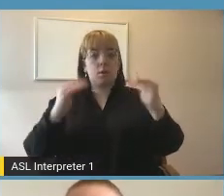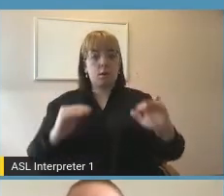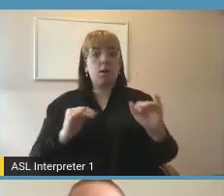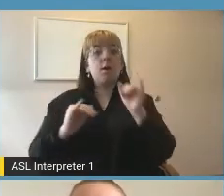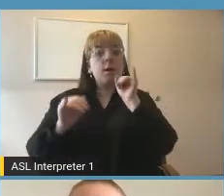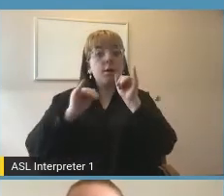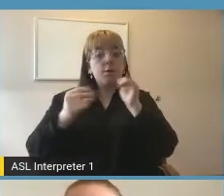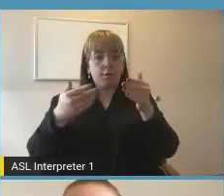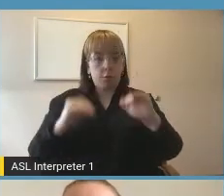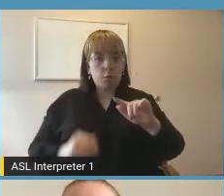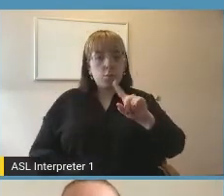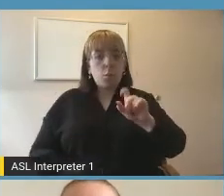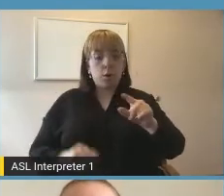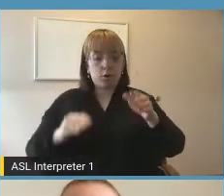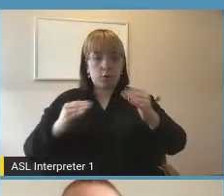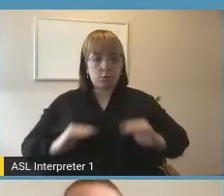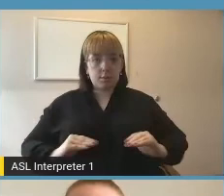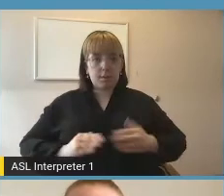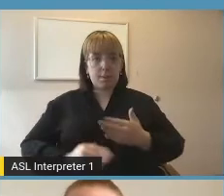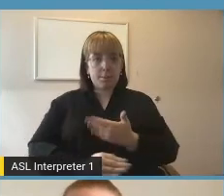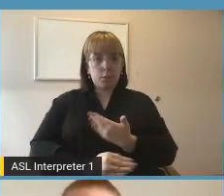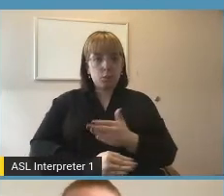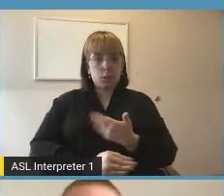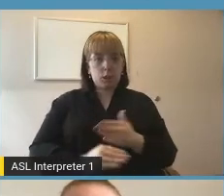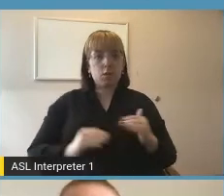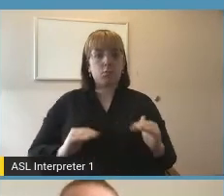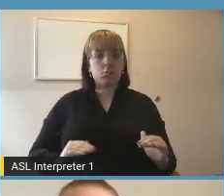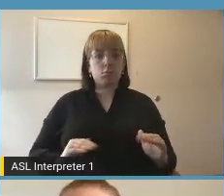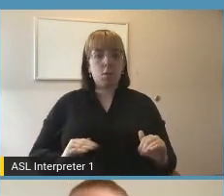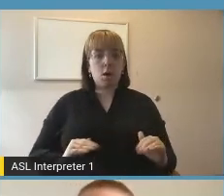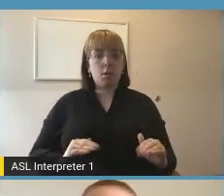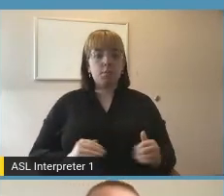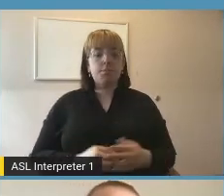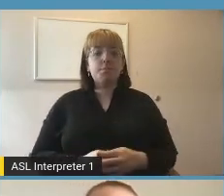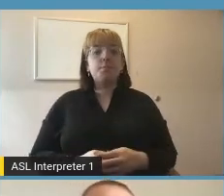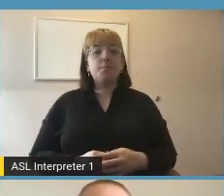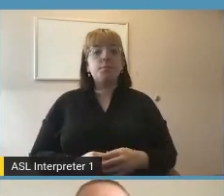music on the bottom, so you can see all of the little cuts where I've made small edits